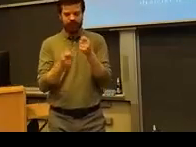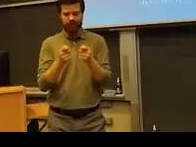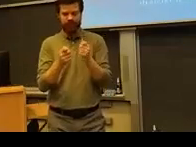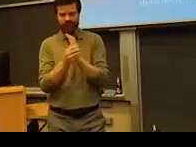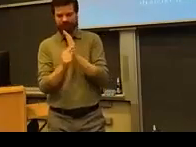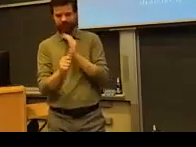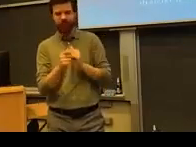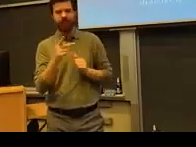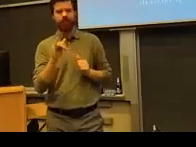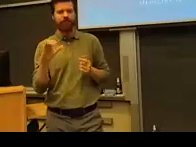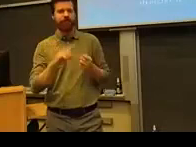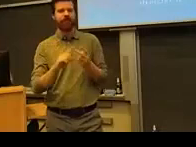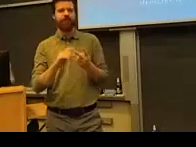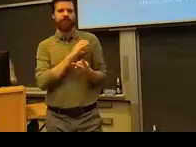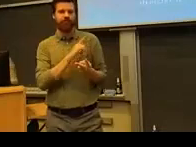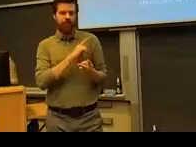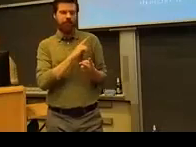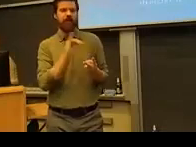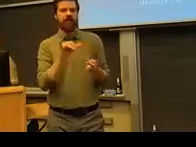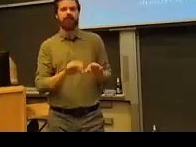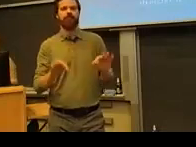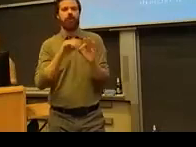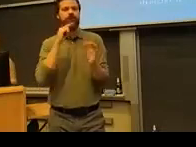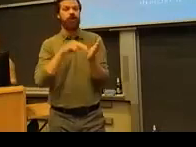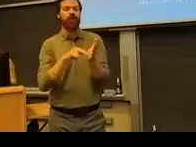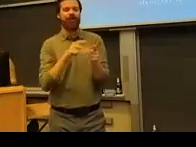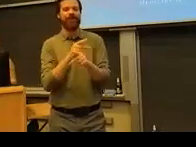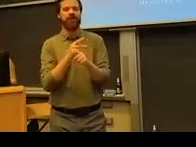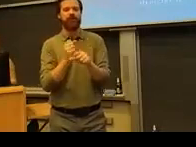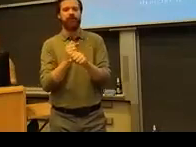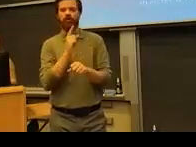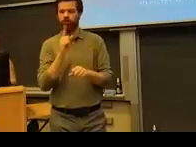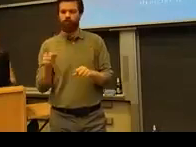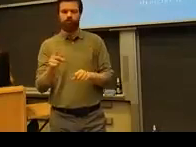things that are very very imperative to nursing care and keeping patients free of infection um